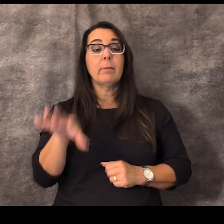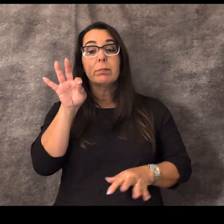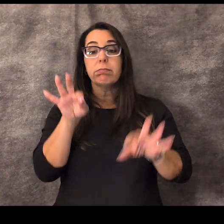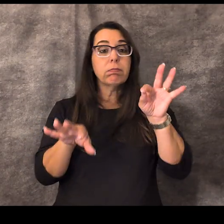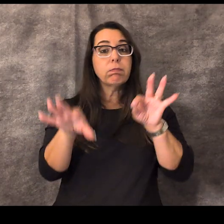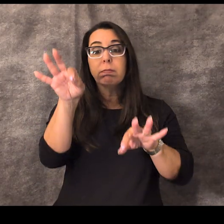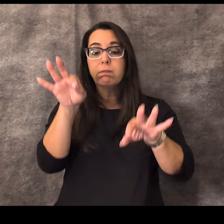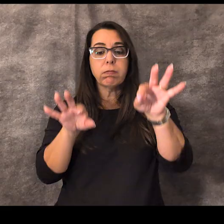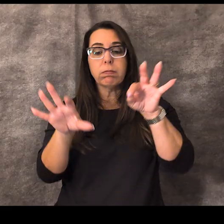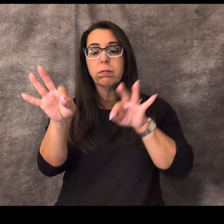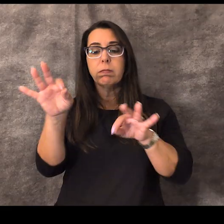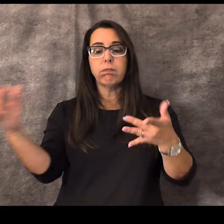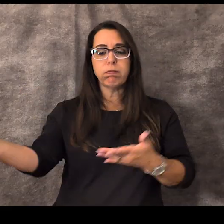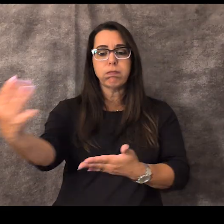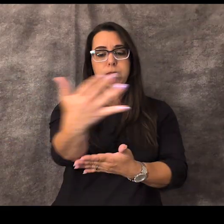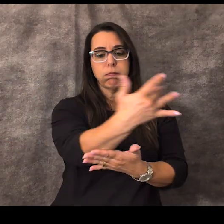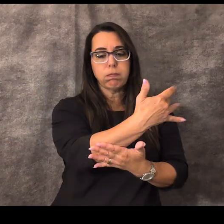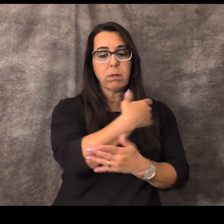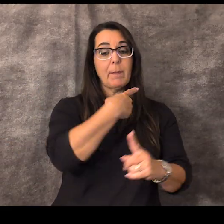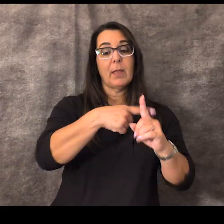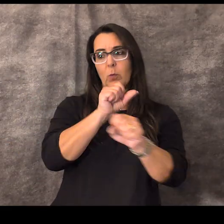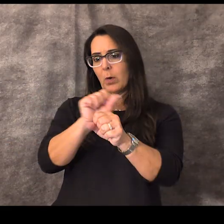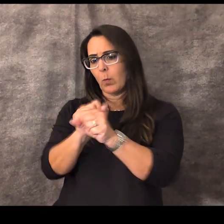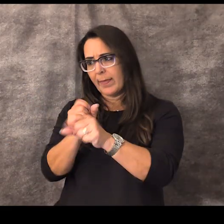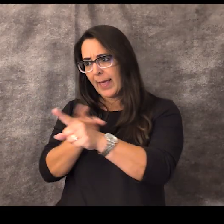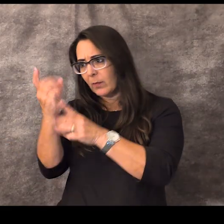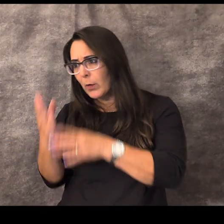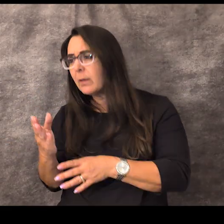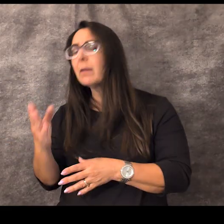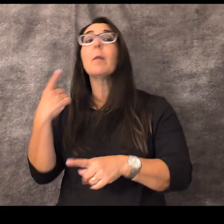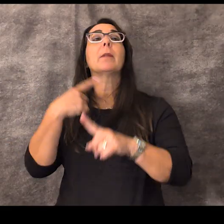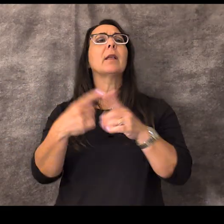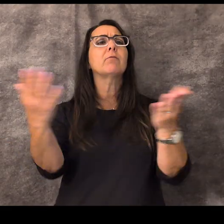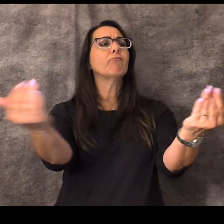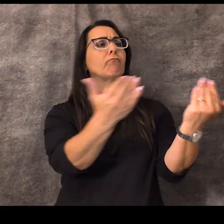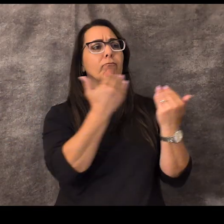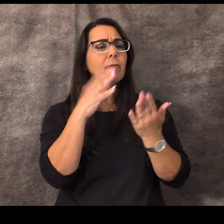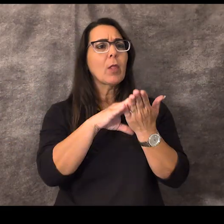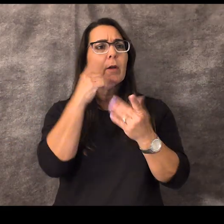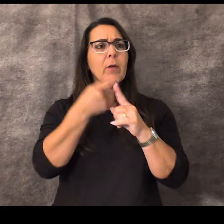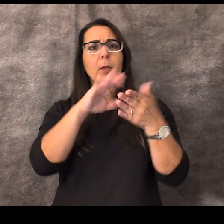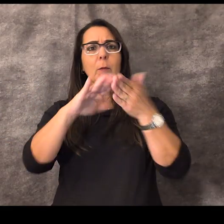and our work with the experts and what we were learning directly from community, and drafted a demand letter.